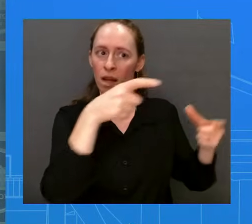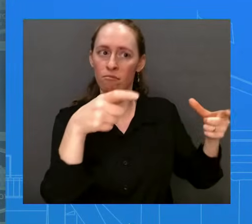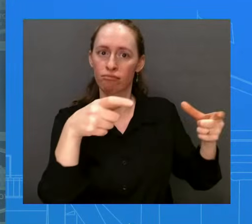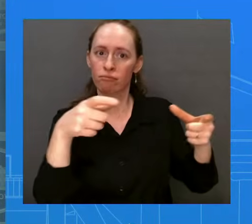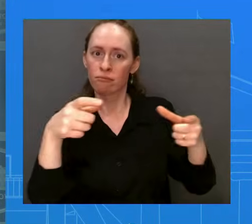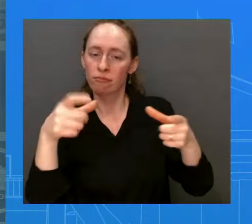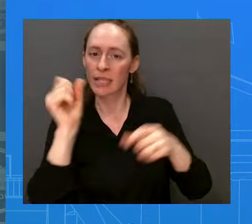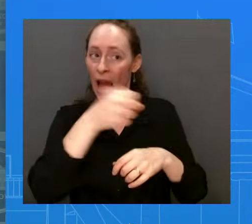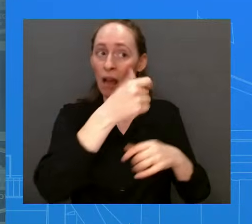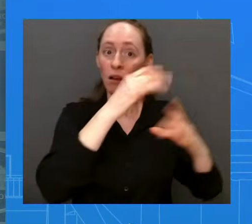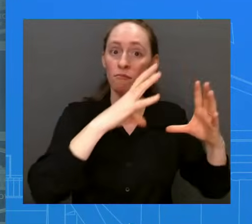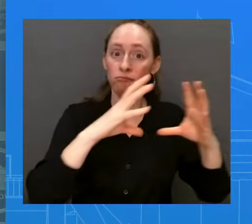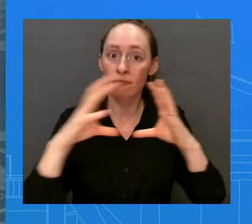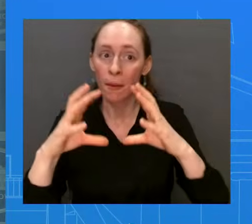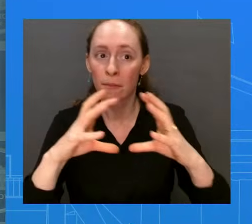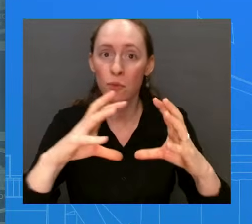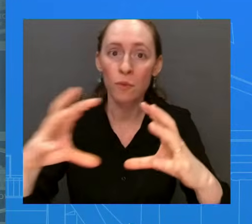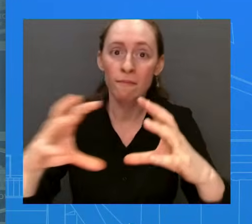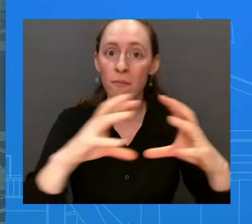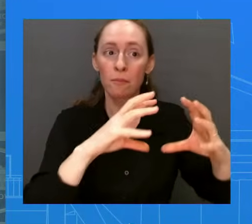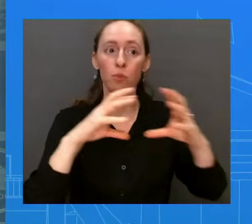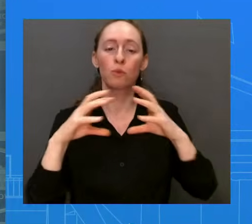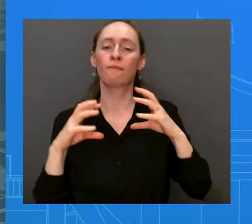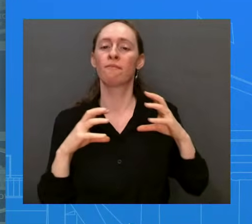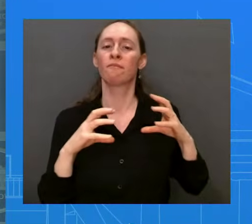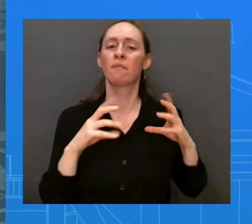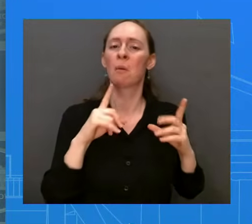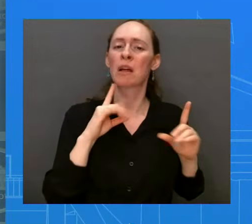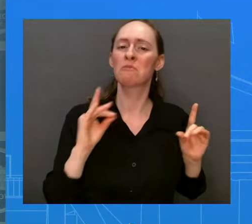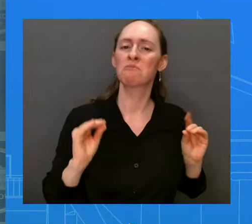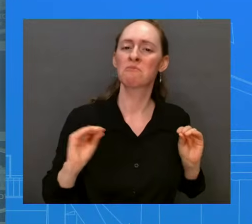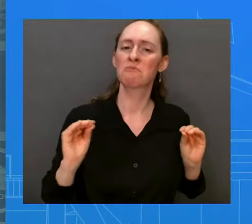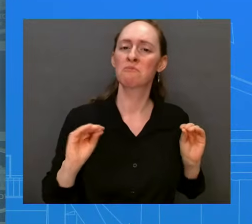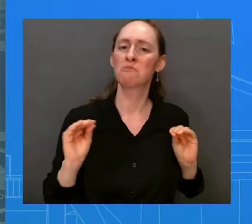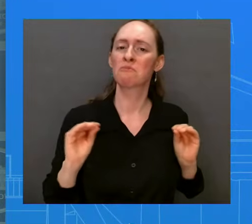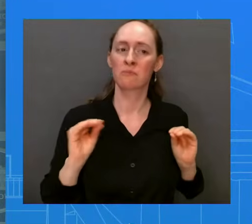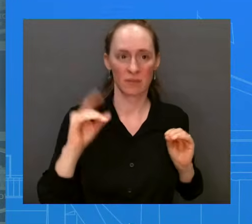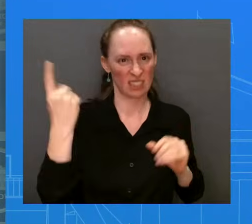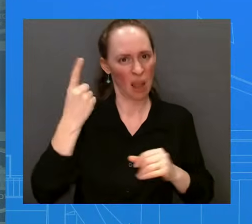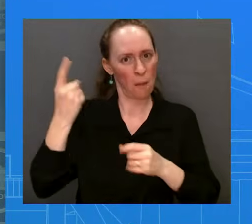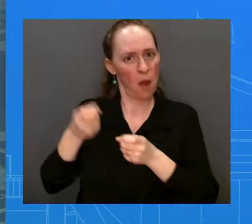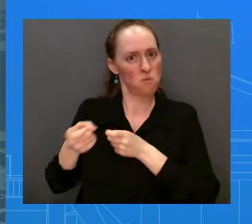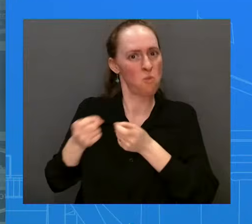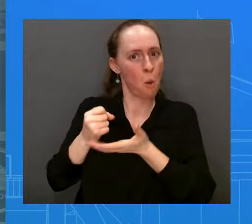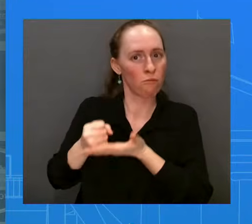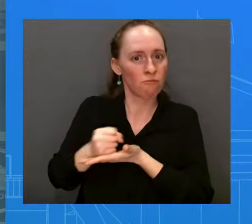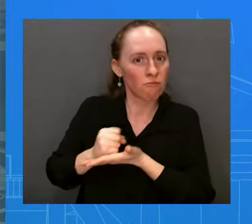We did, however, assess that their altitudes were considerably lower than the Chinese high-altitude balloon